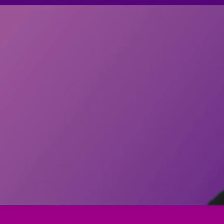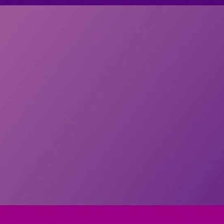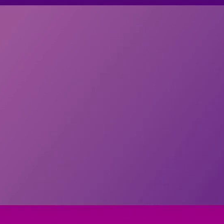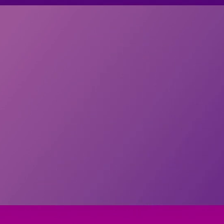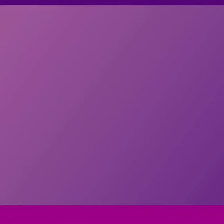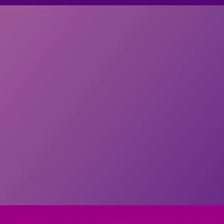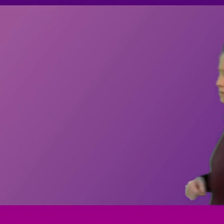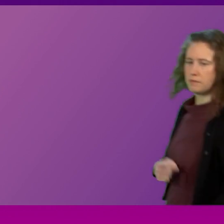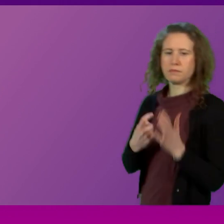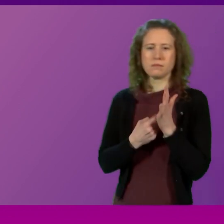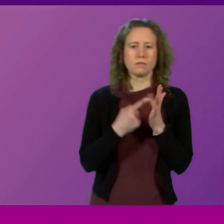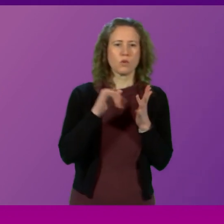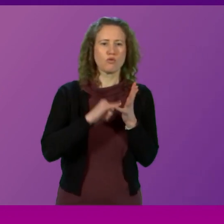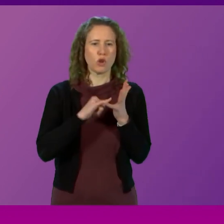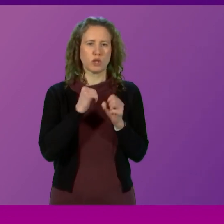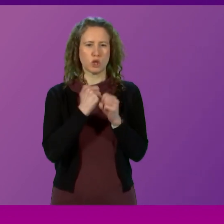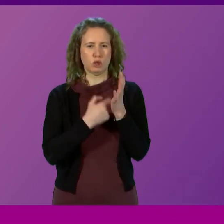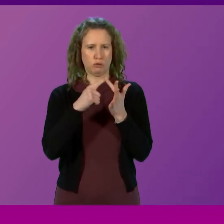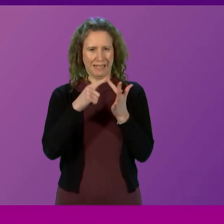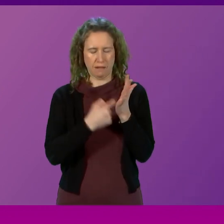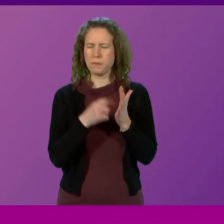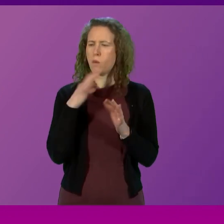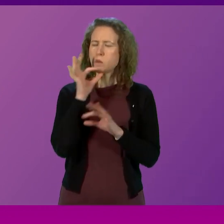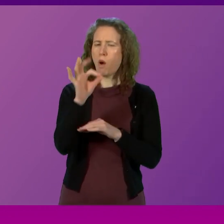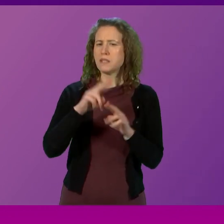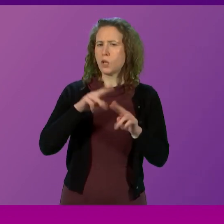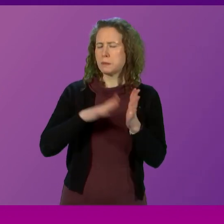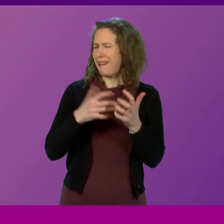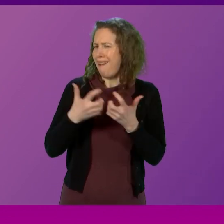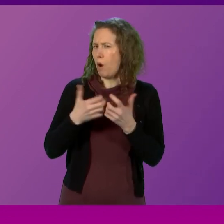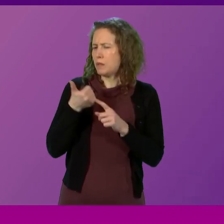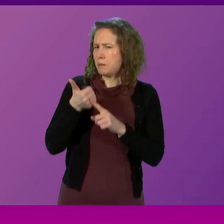To ask the First Minister how the Scottish Government is supporting public transport to be better used and more affordable.